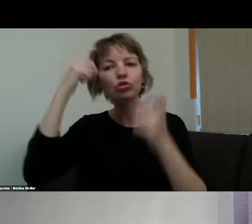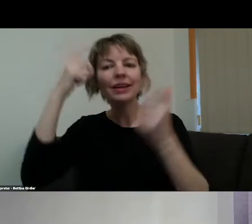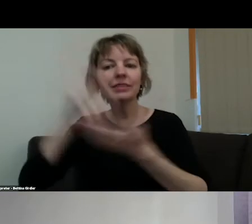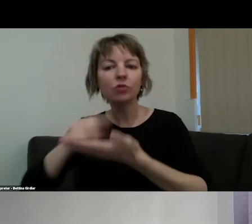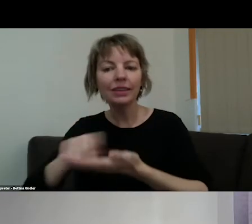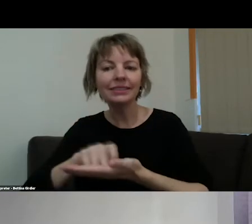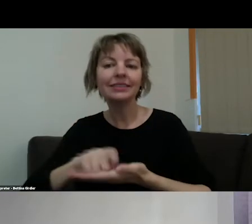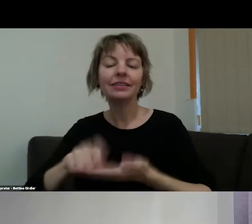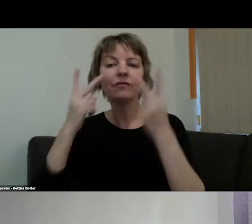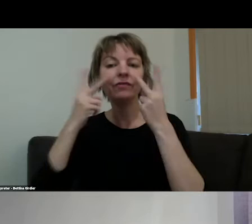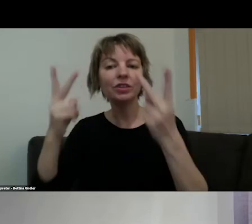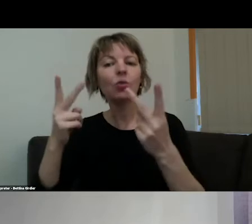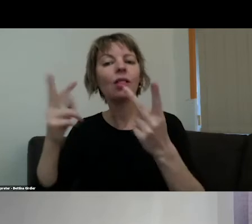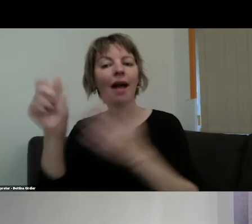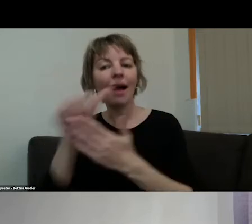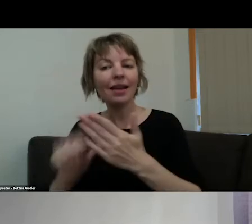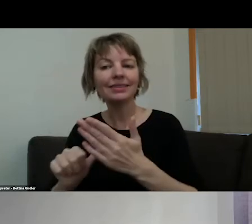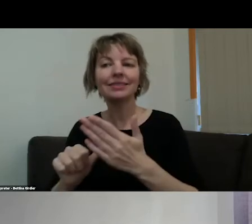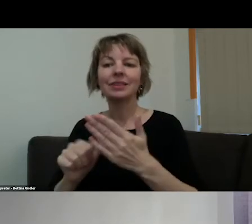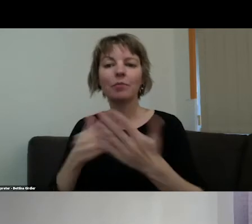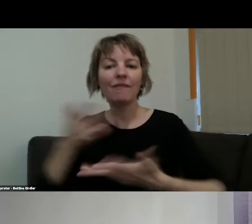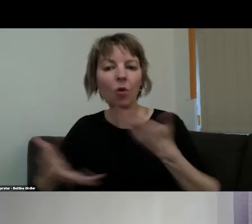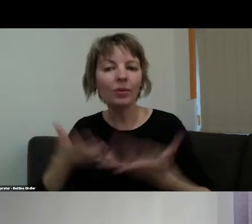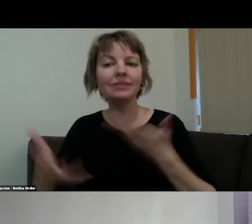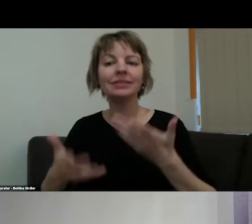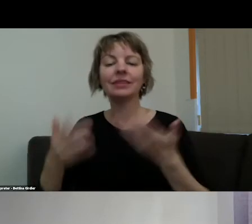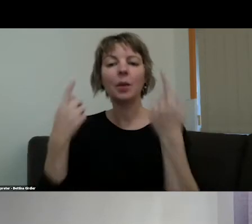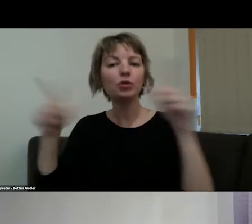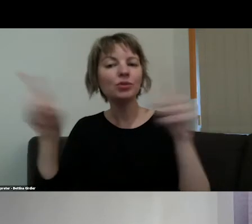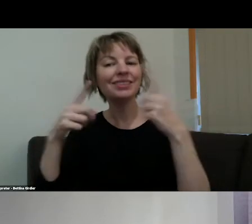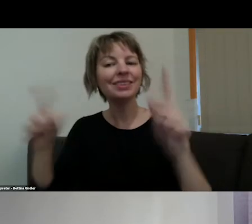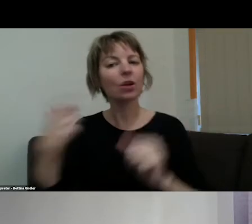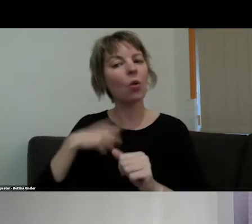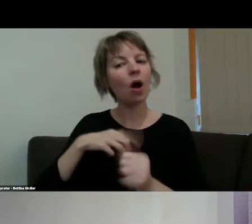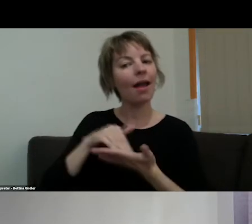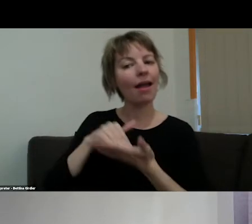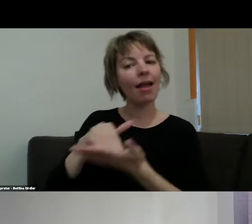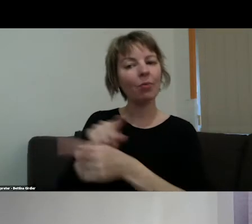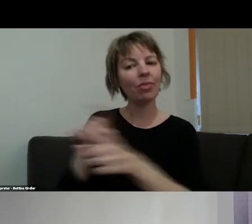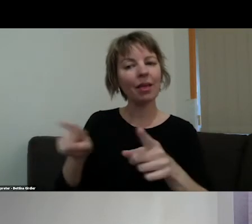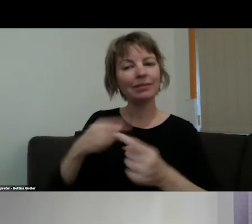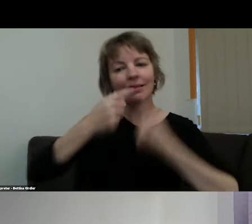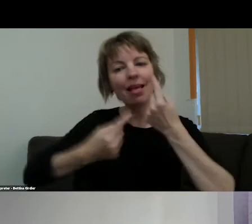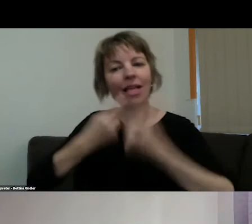to help people tell their stories. It's not - importantly for us and the distinction that we have